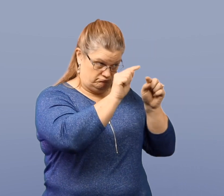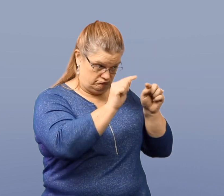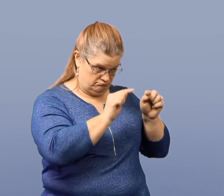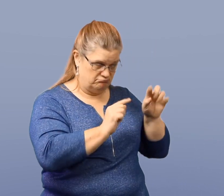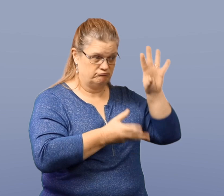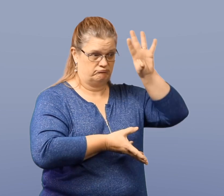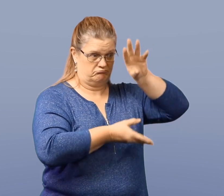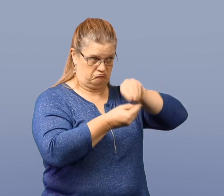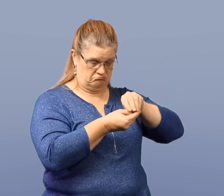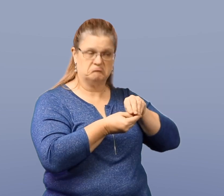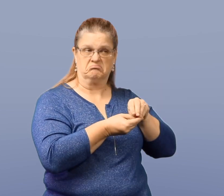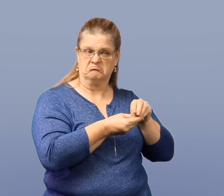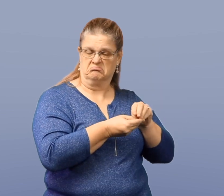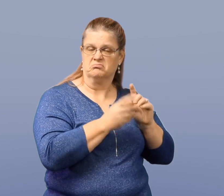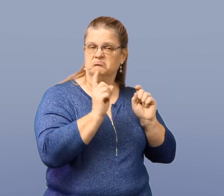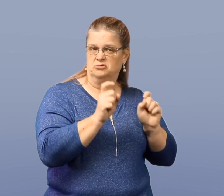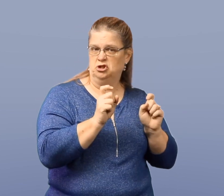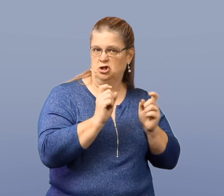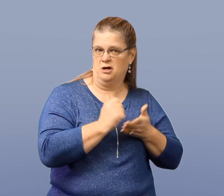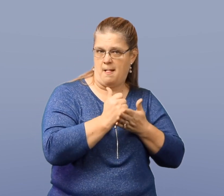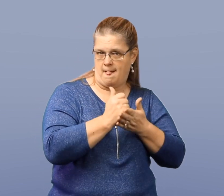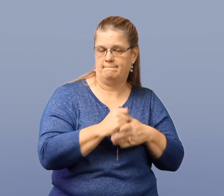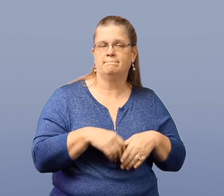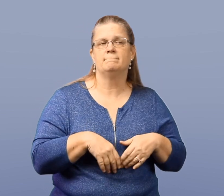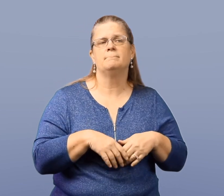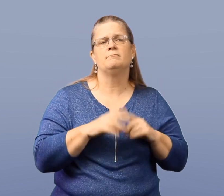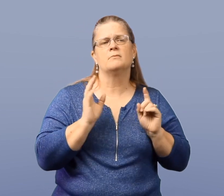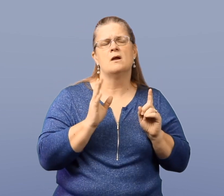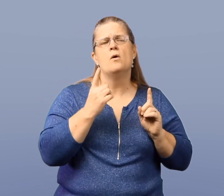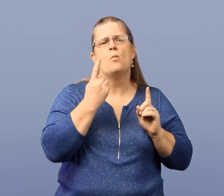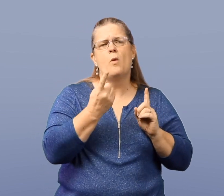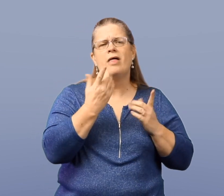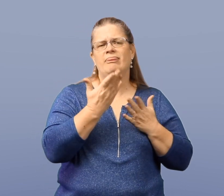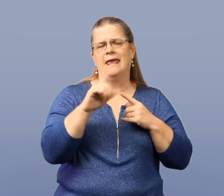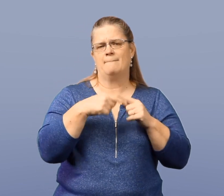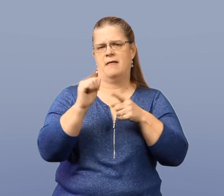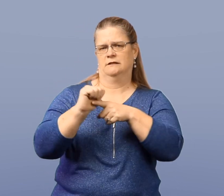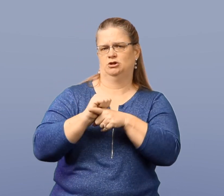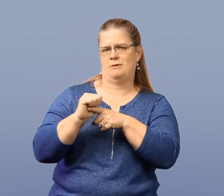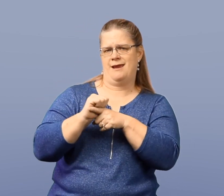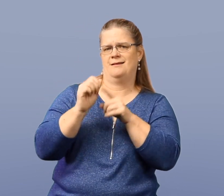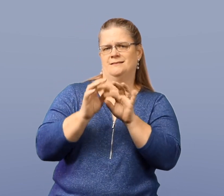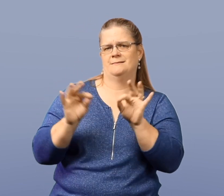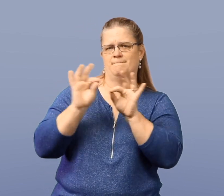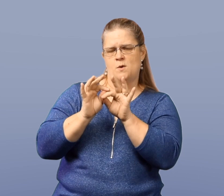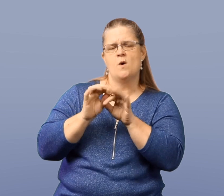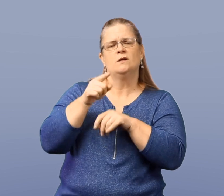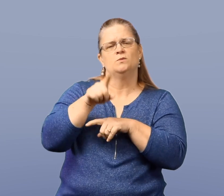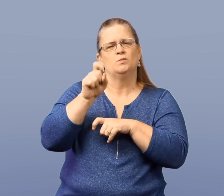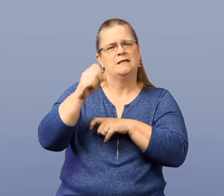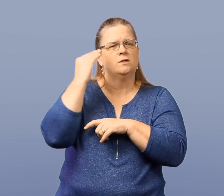These best practices will be a helpful resource. One thing about the training that is important is